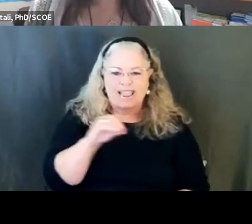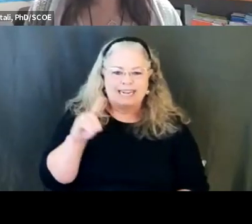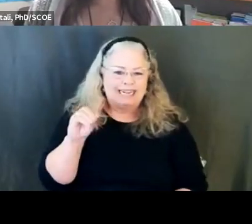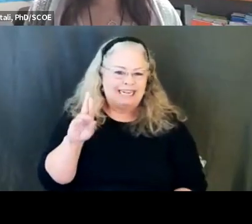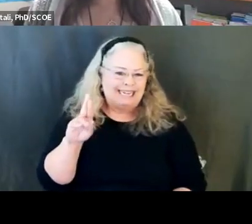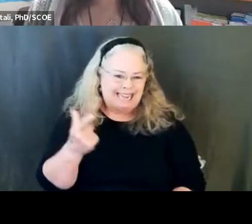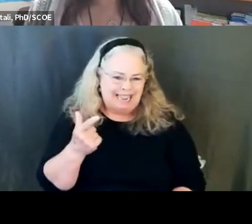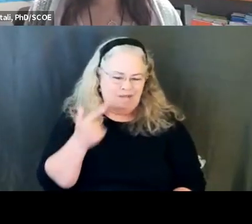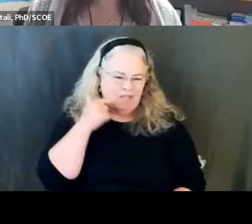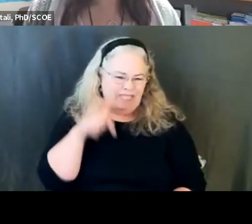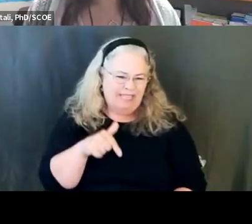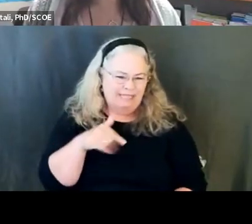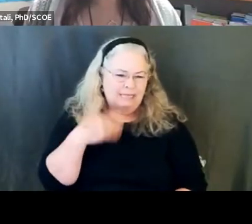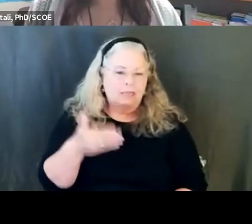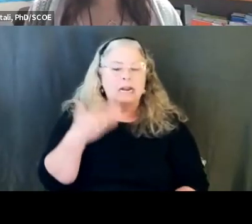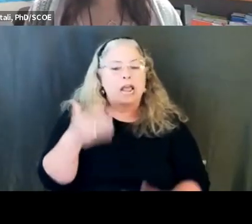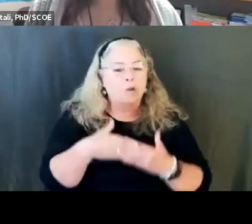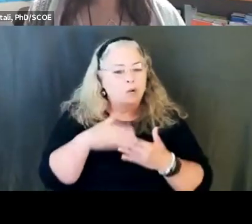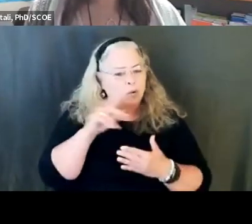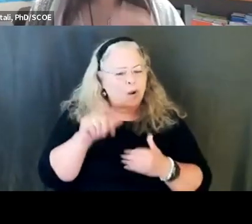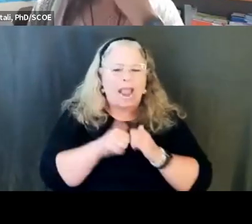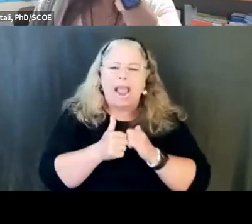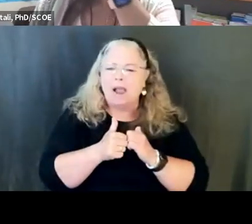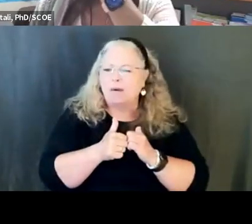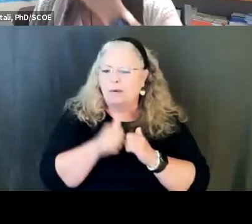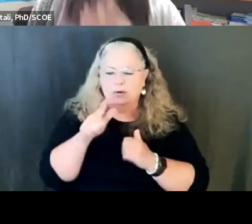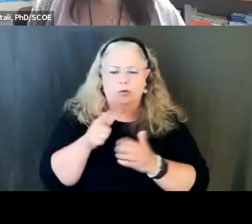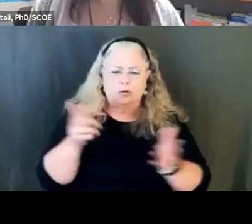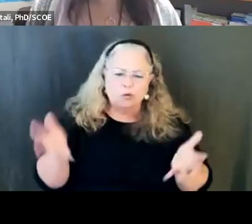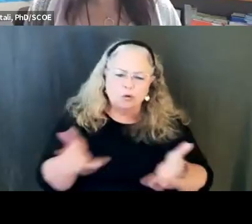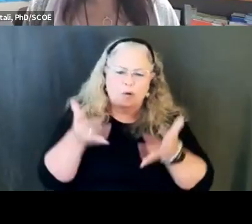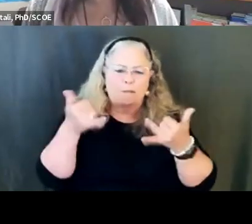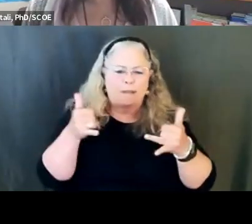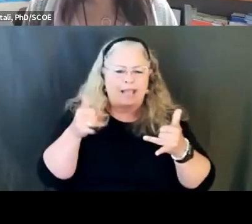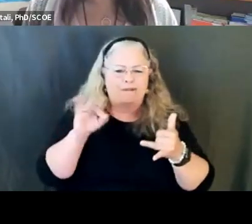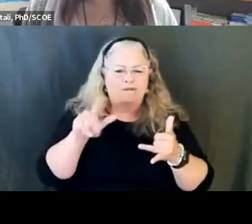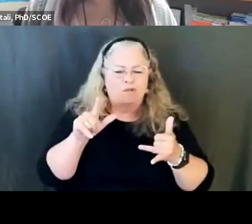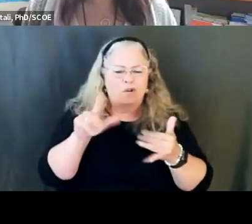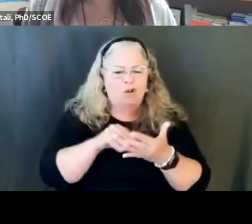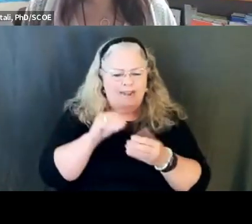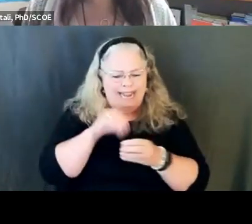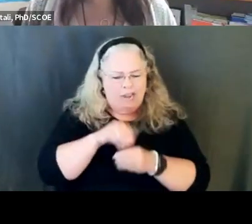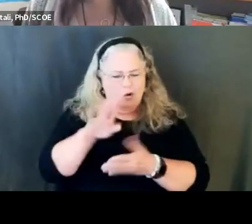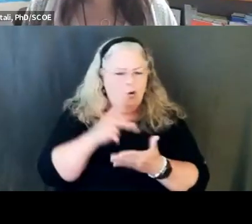one. But the next question is how do you encourage playful learning in your program? So Jennifer can